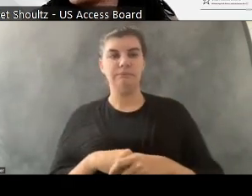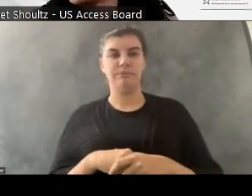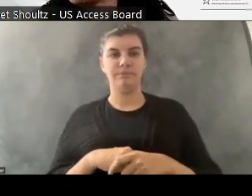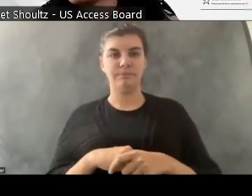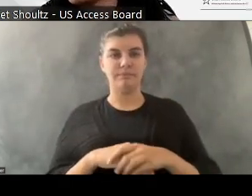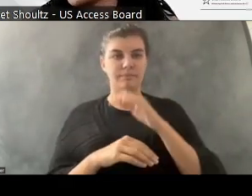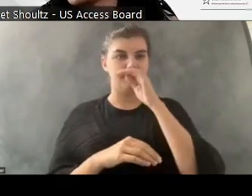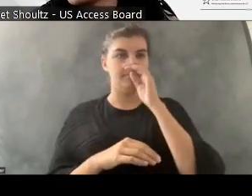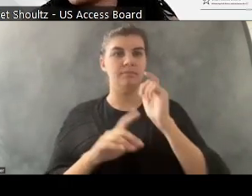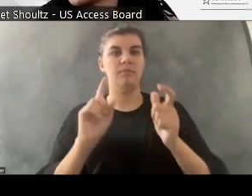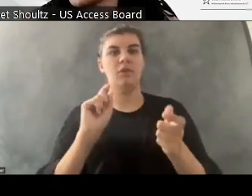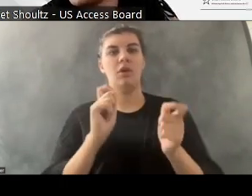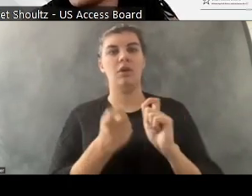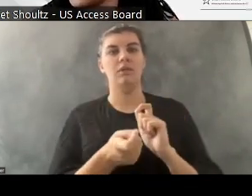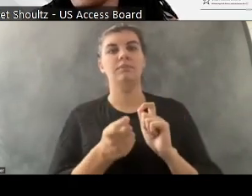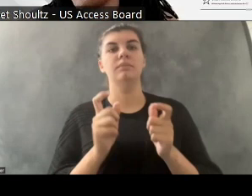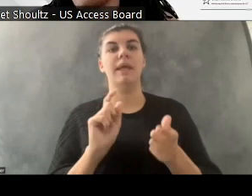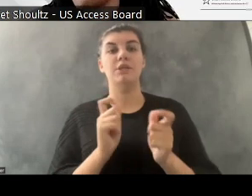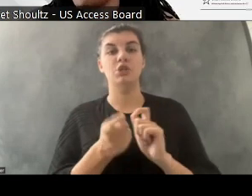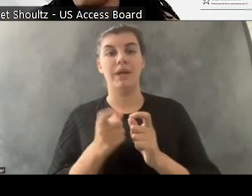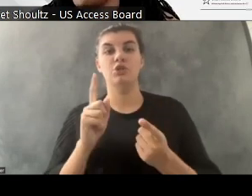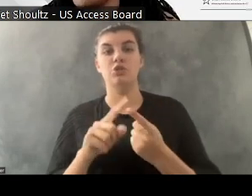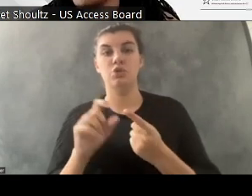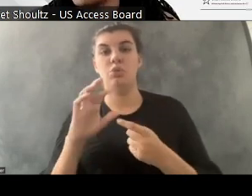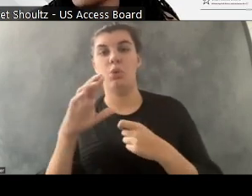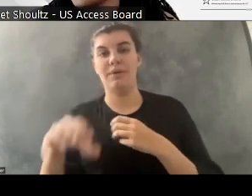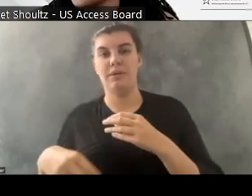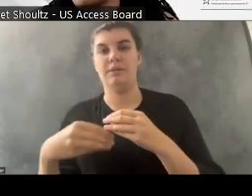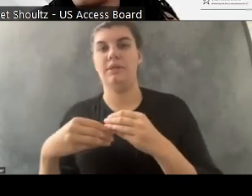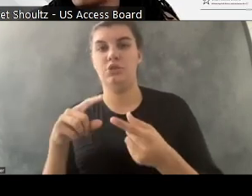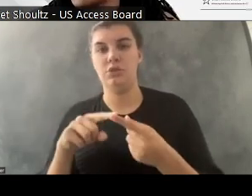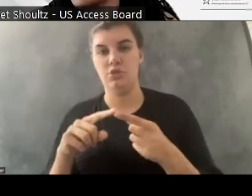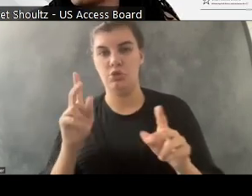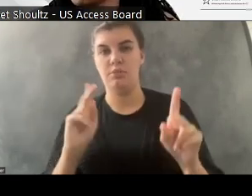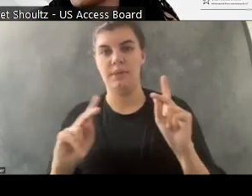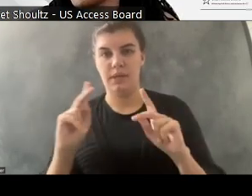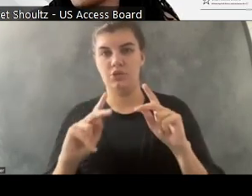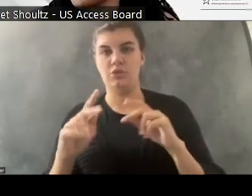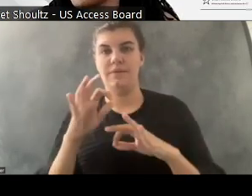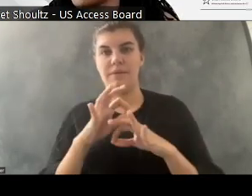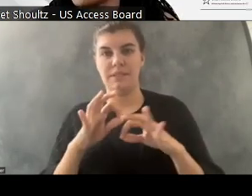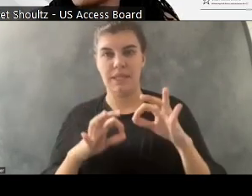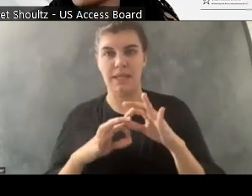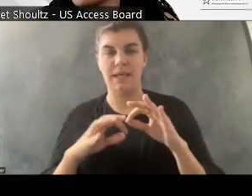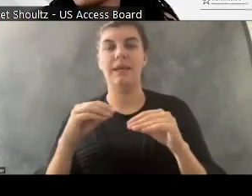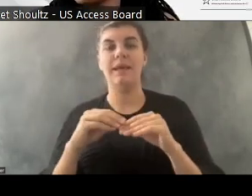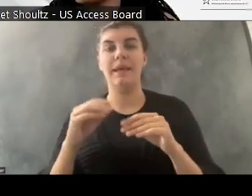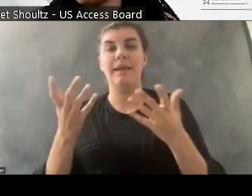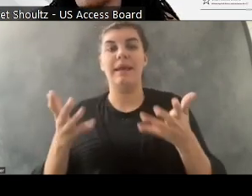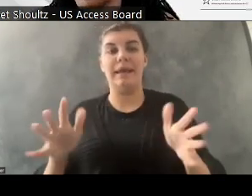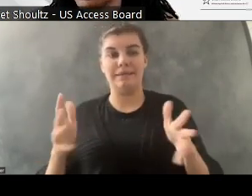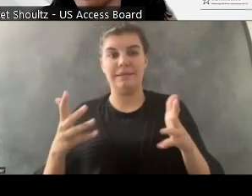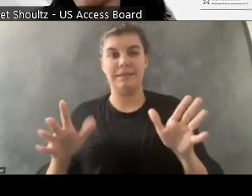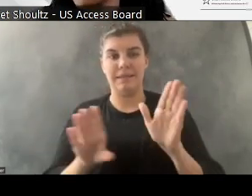So an alteration is a change to or an addition of a pedestrian facility in an existing developed